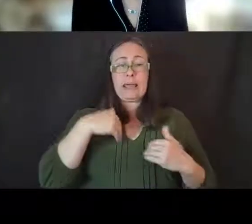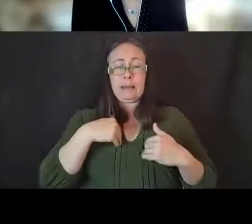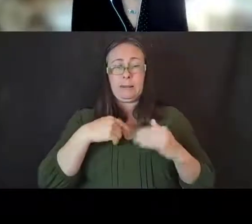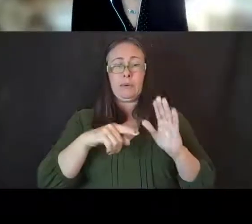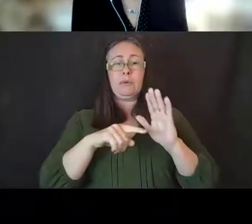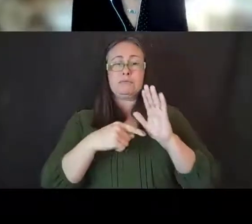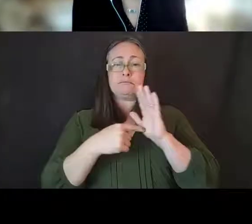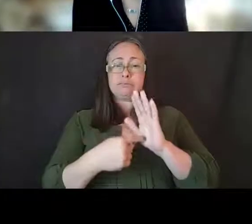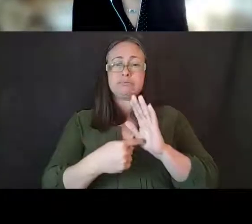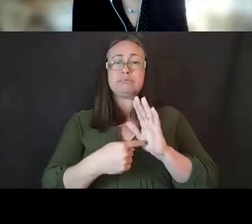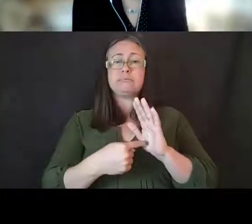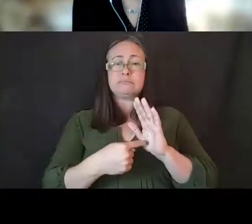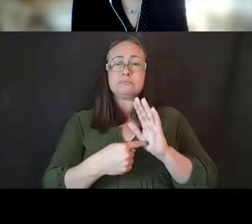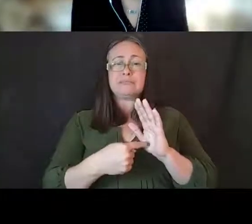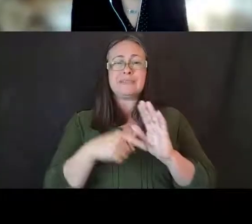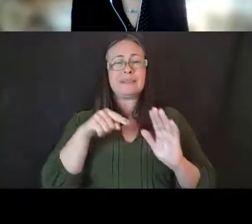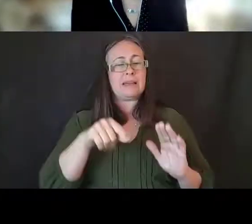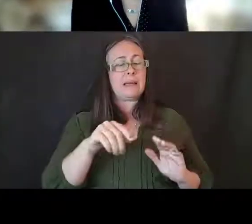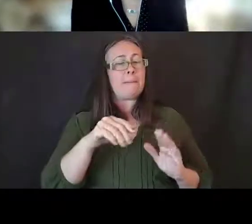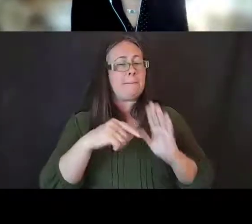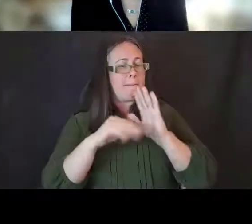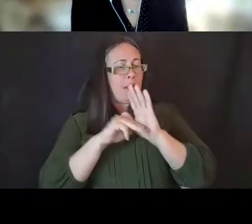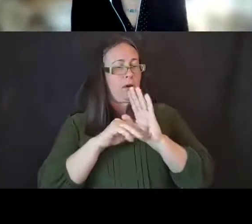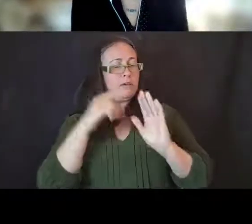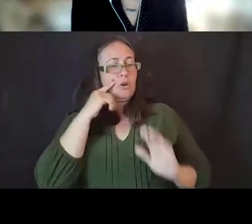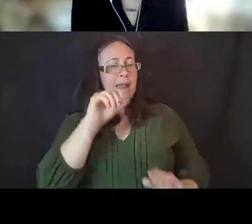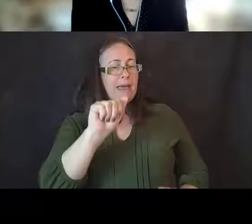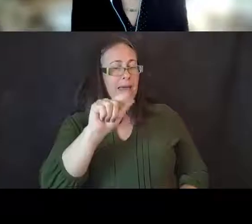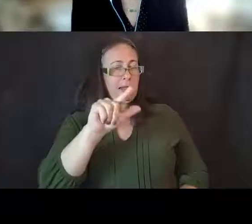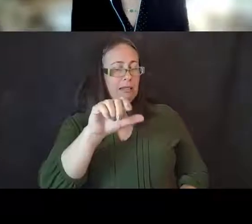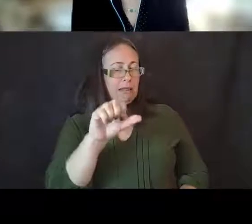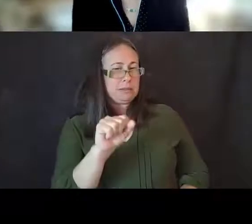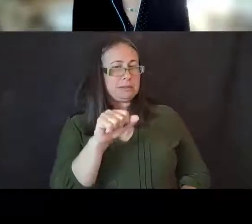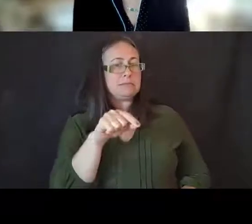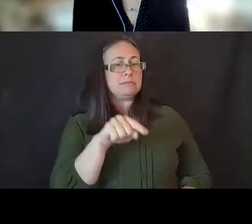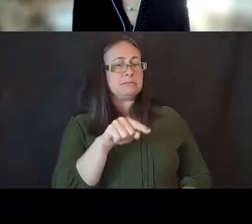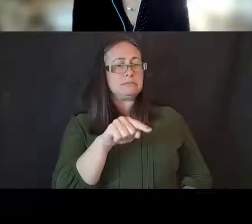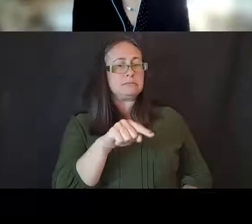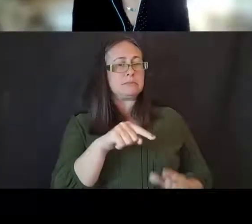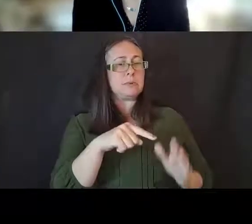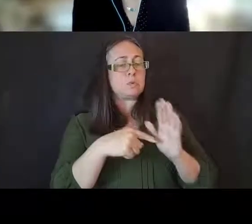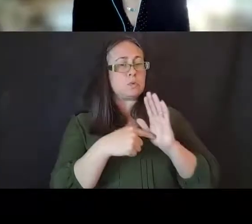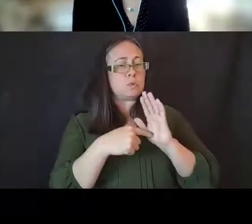and this is a model for ALS. Now ... So based on those preclinical data,